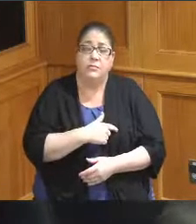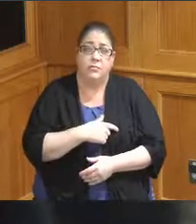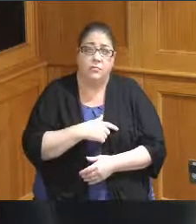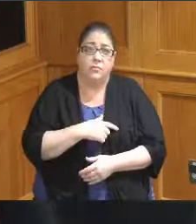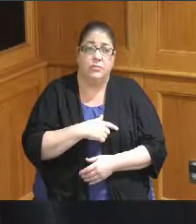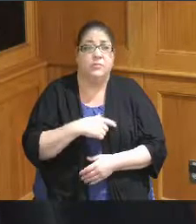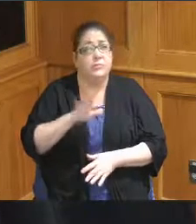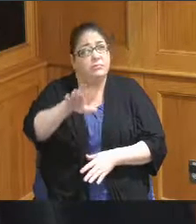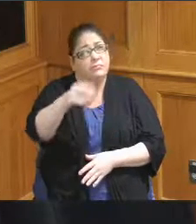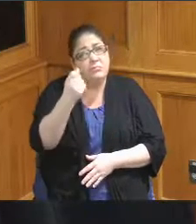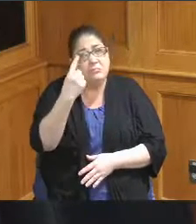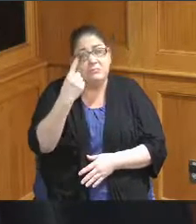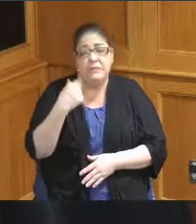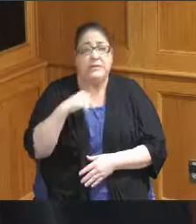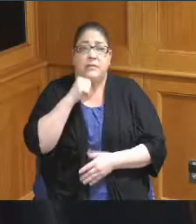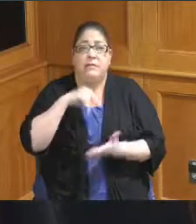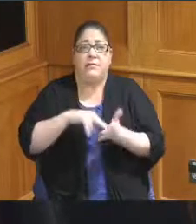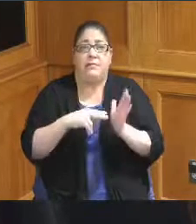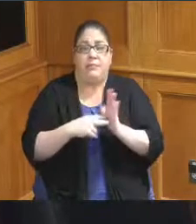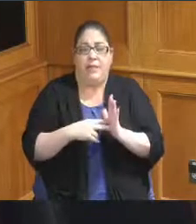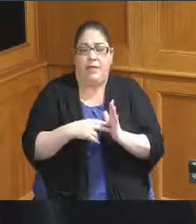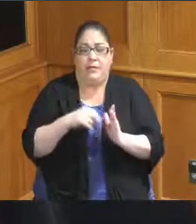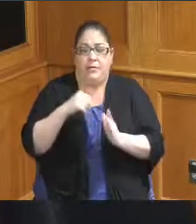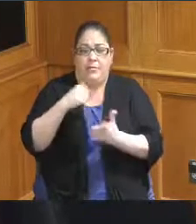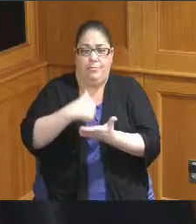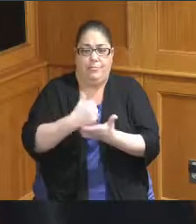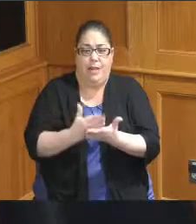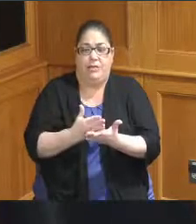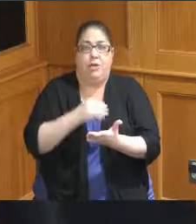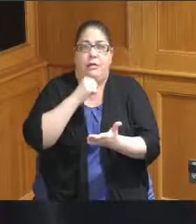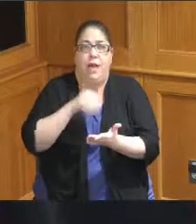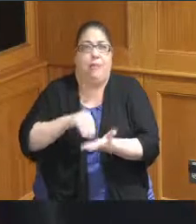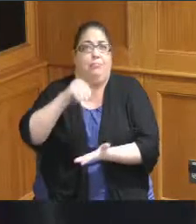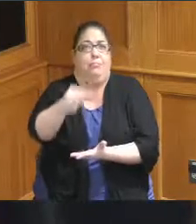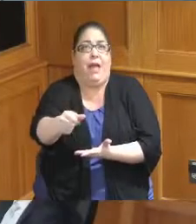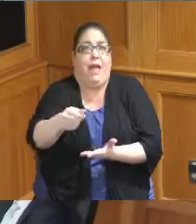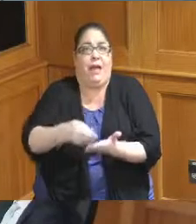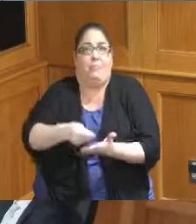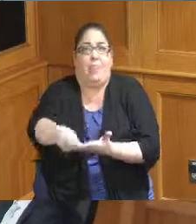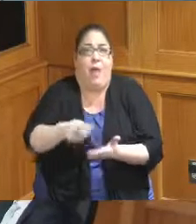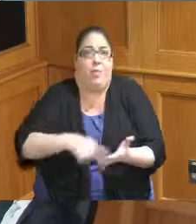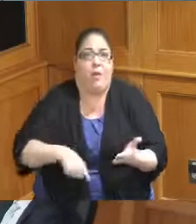sure people understand it's not a budgetary that's the situation am I correct that is